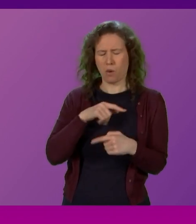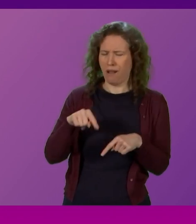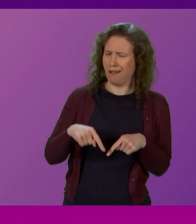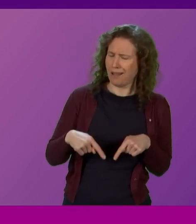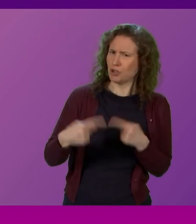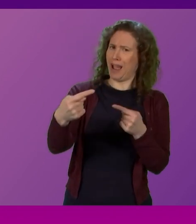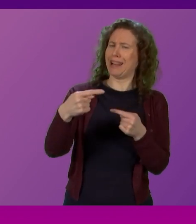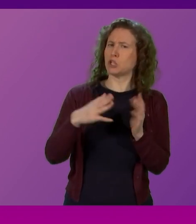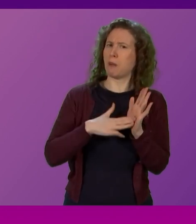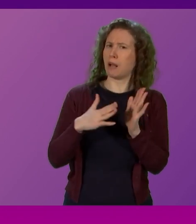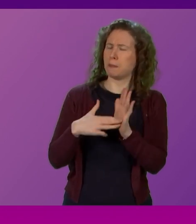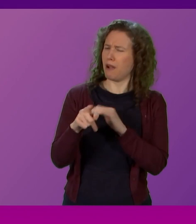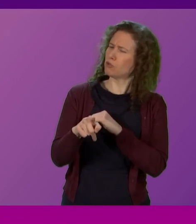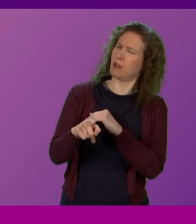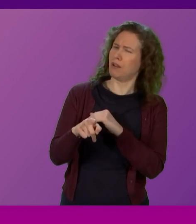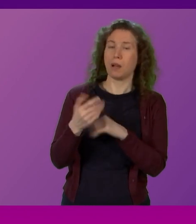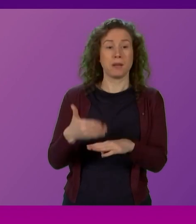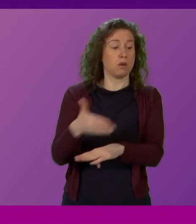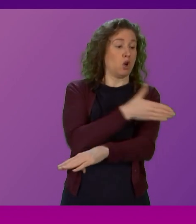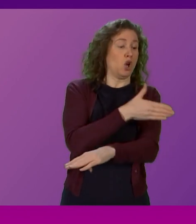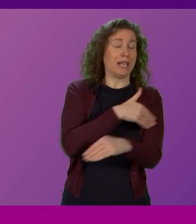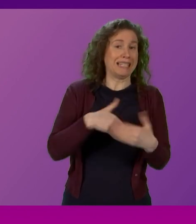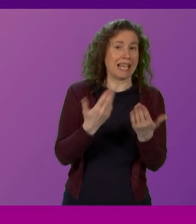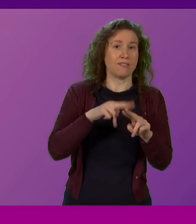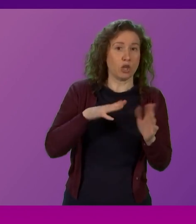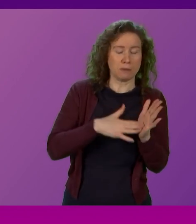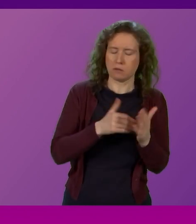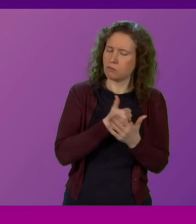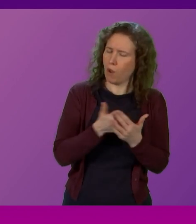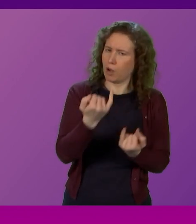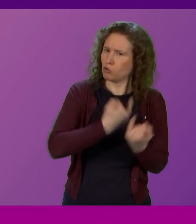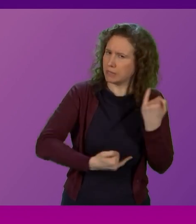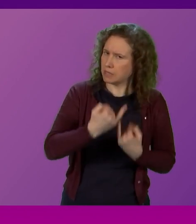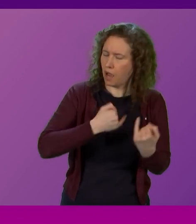In my earlier days as First Minister, I used to be regularly criticised for the fact that